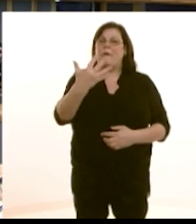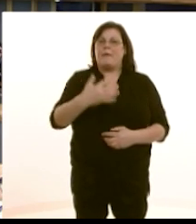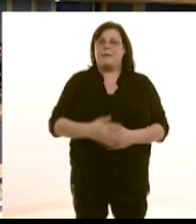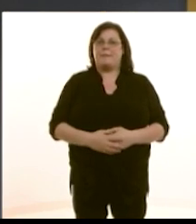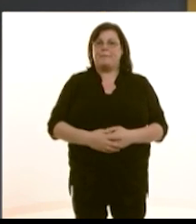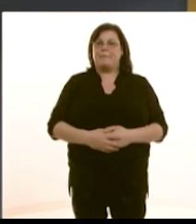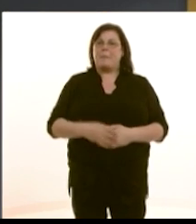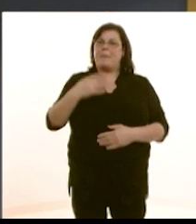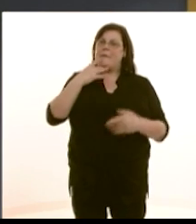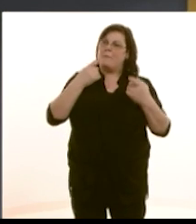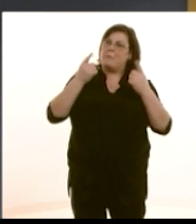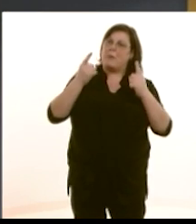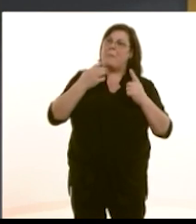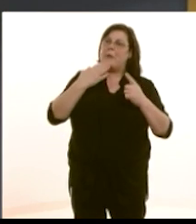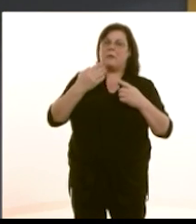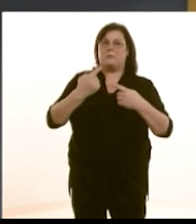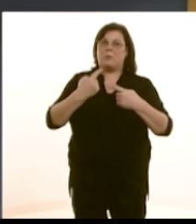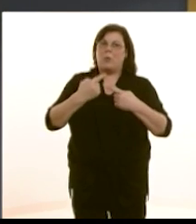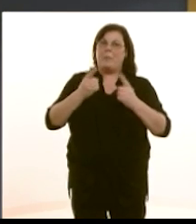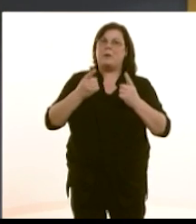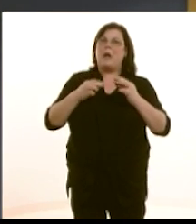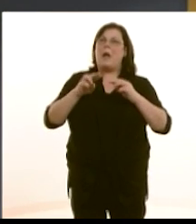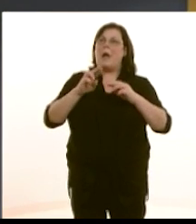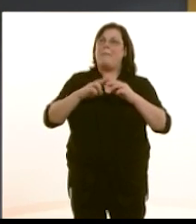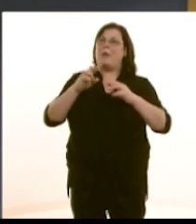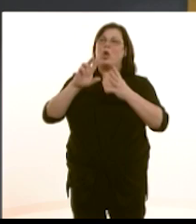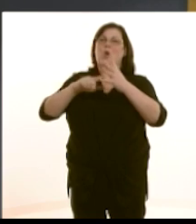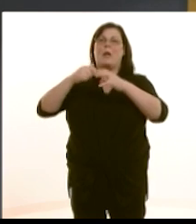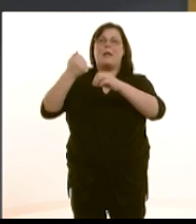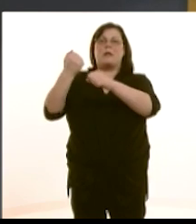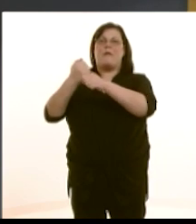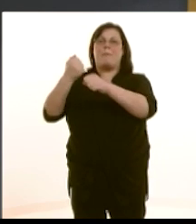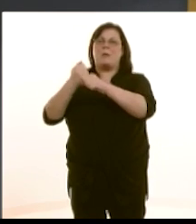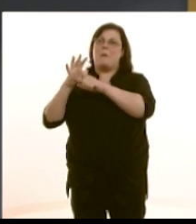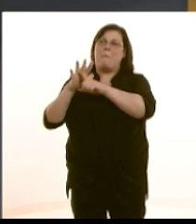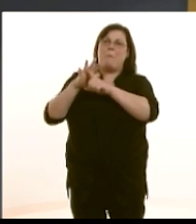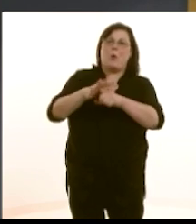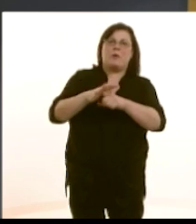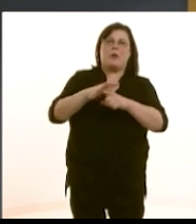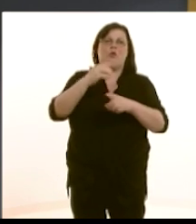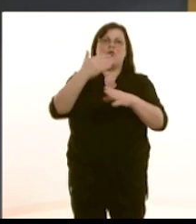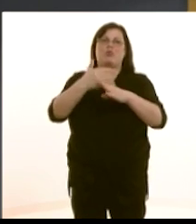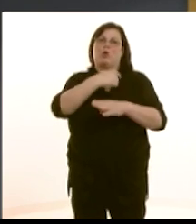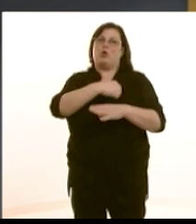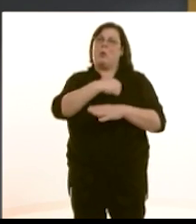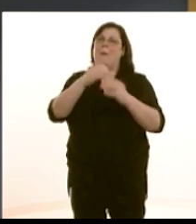ddatganiad ynghylch a yw'n gyfansoddiadol bod Llywodraeth y DU yn gosod y Bil Undebau Llafur ar Gymru heb gydsyniad y Cynulliad hwn? OAQ(4)2656(FM)